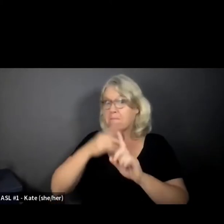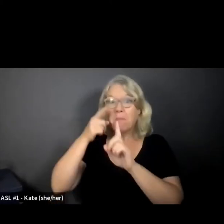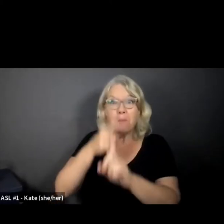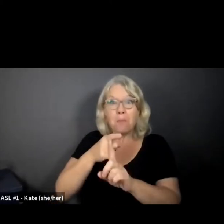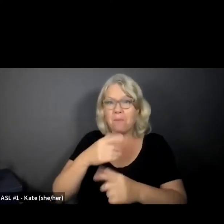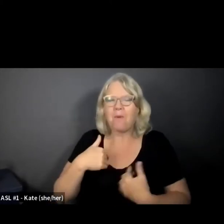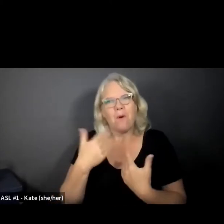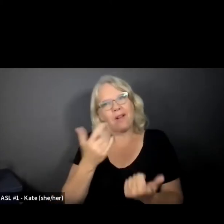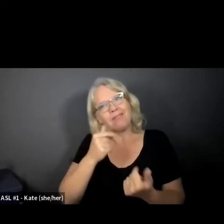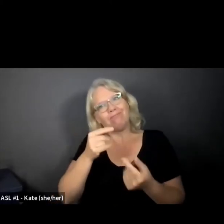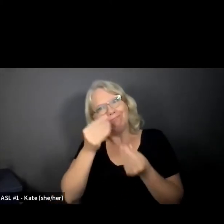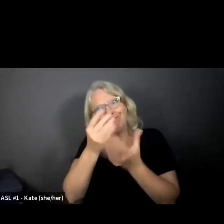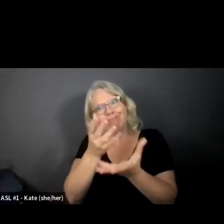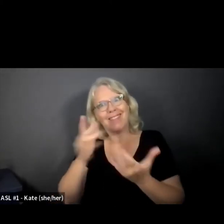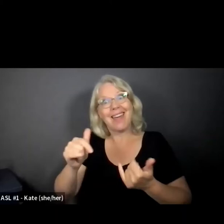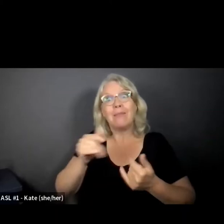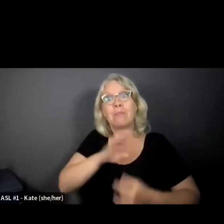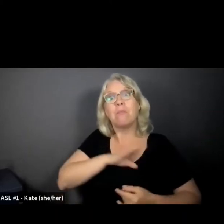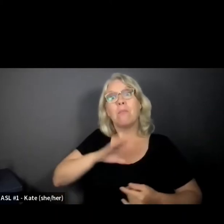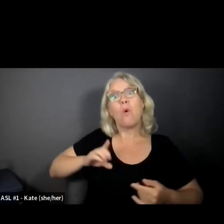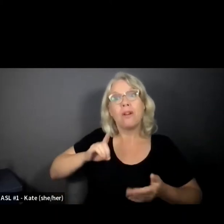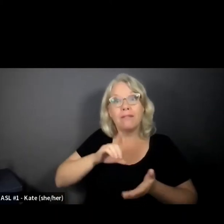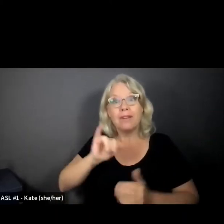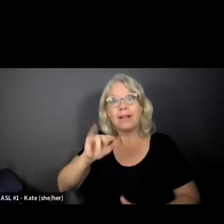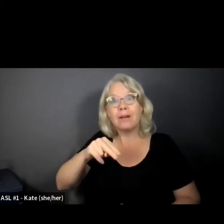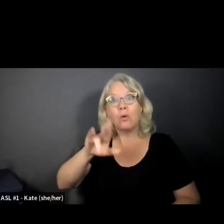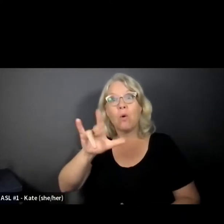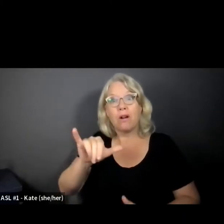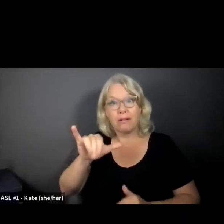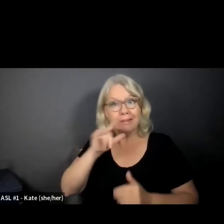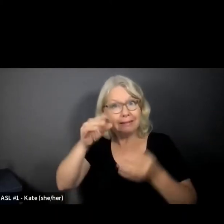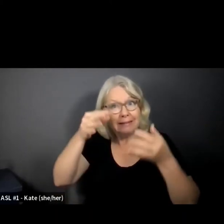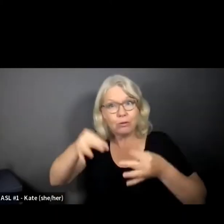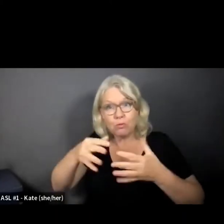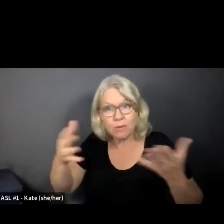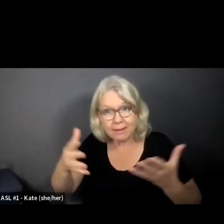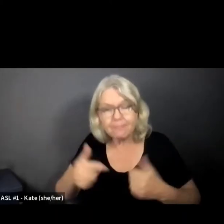THE BOARD OF INQUIRY FOUND CINDY CAMERON WAS DISCRIMINATED AGAINST BECAUSE OF HER HANDICAP